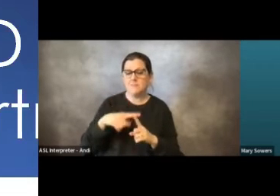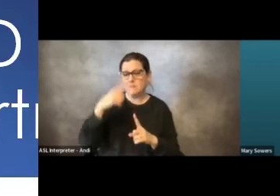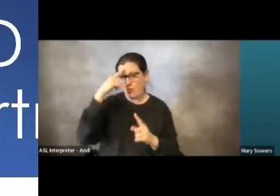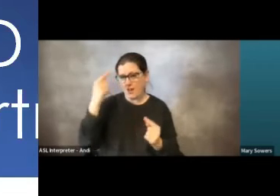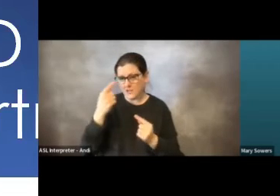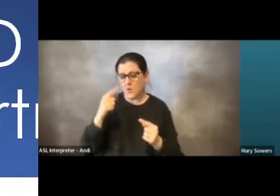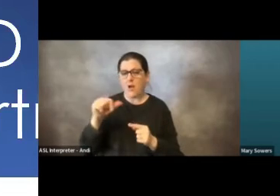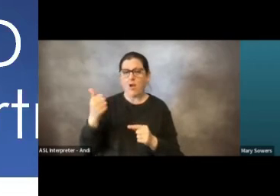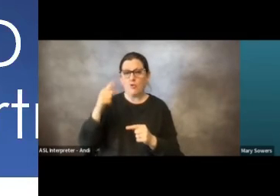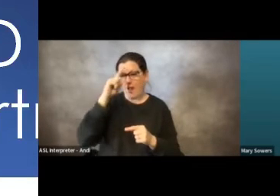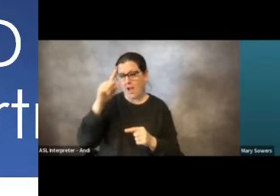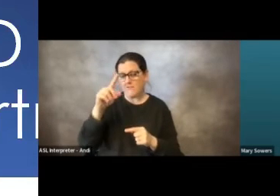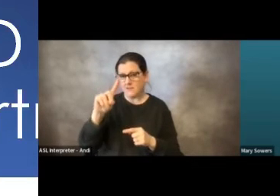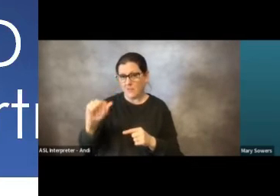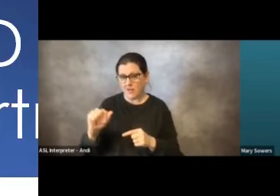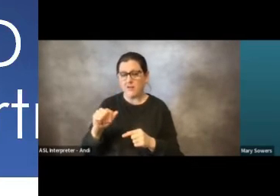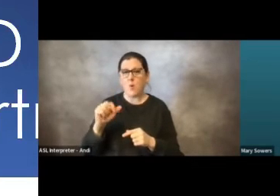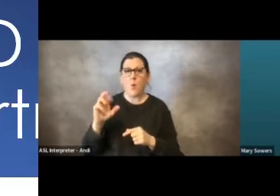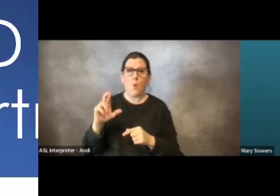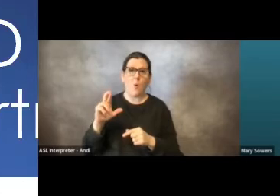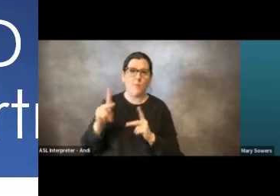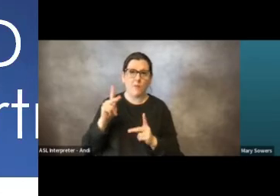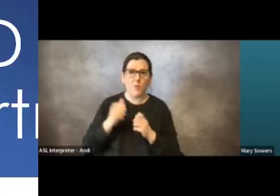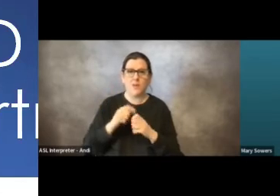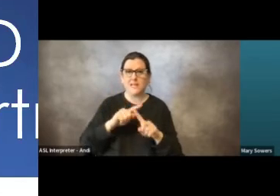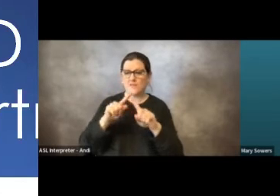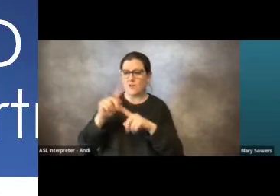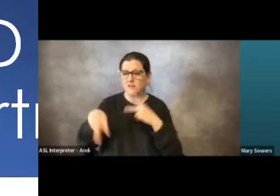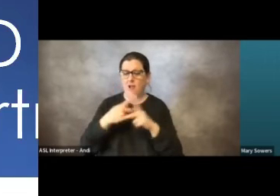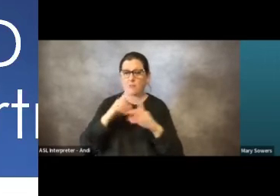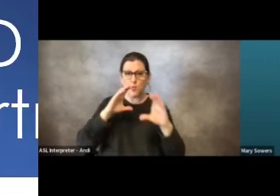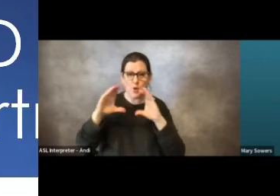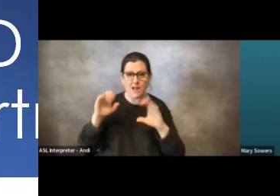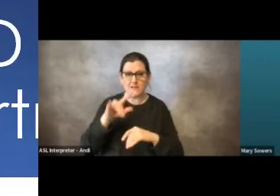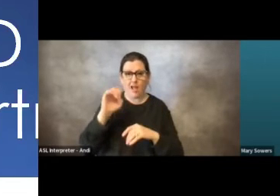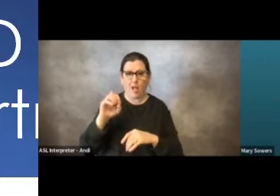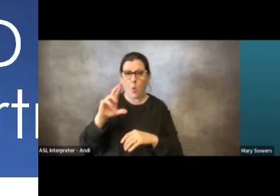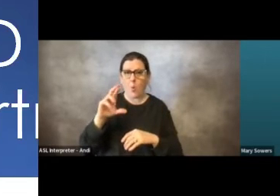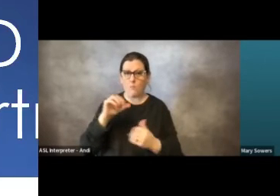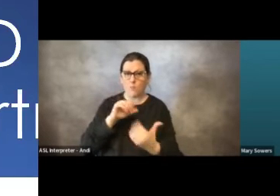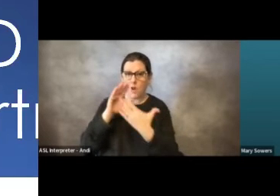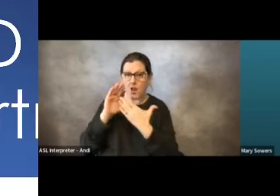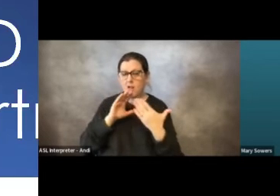disabilities, or people who, you know, with different communication styles or modalities. And so we just want to make sure that as we're